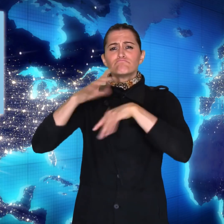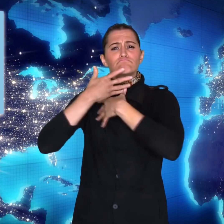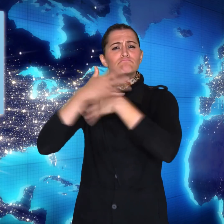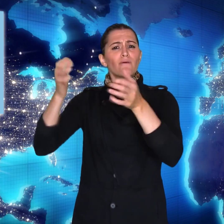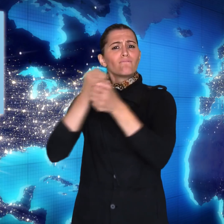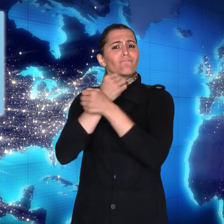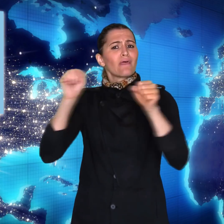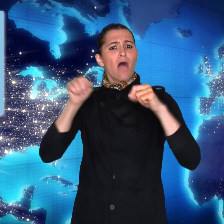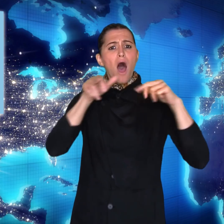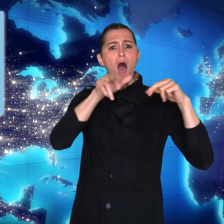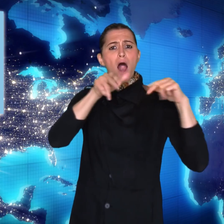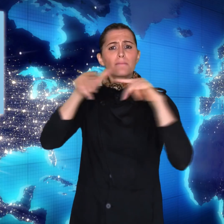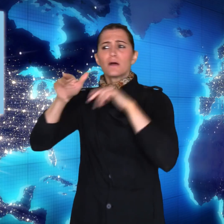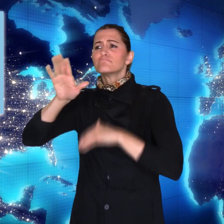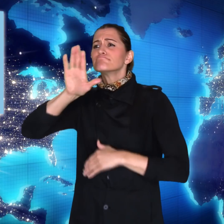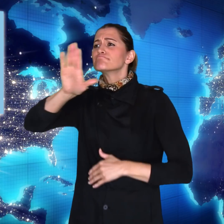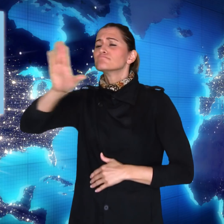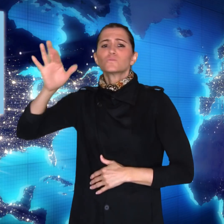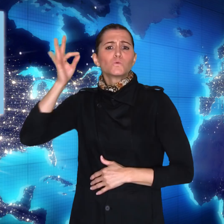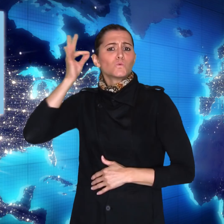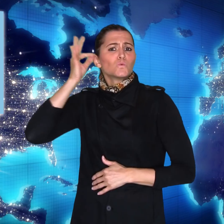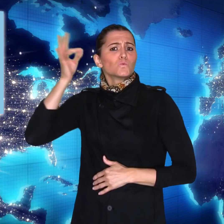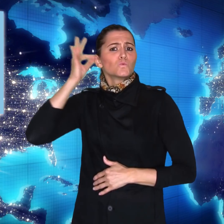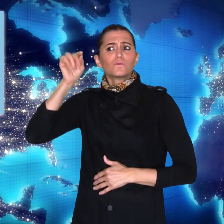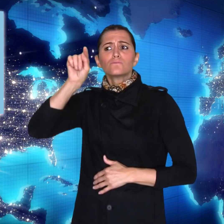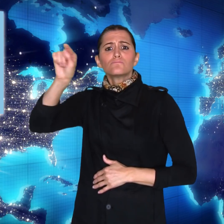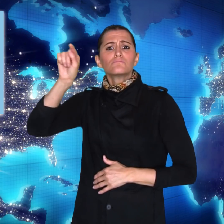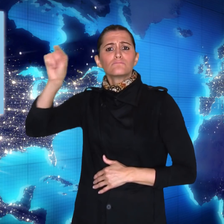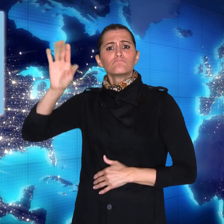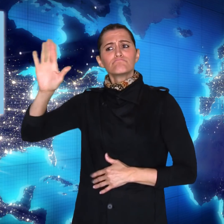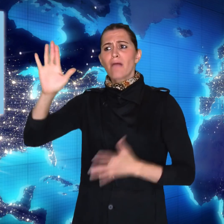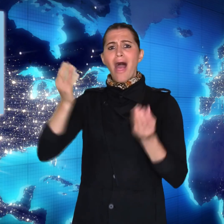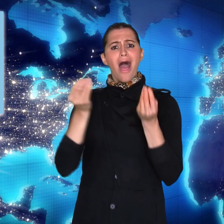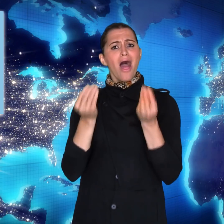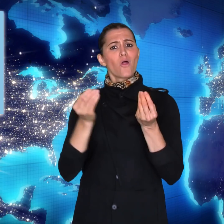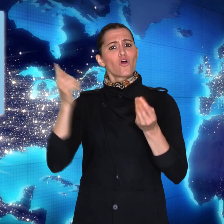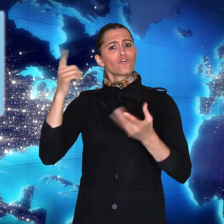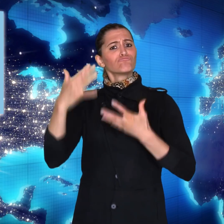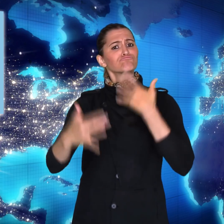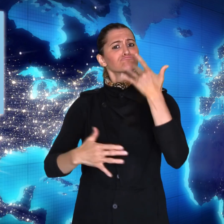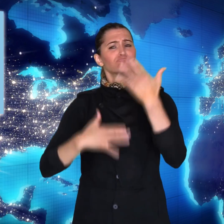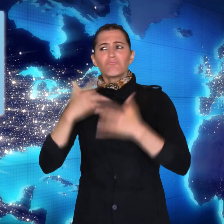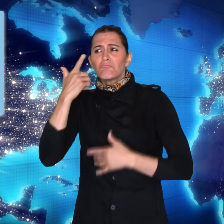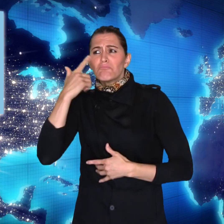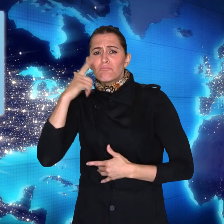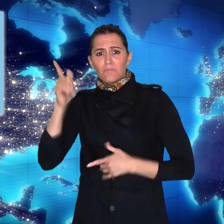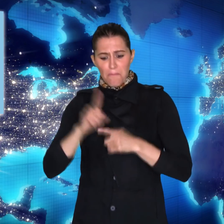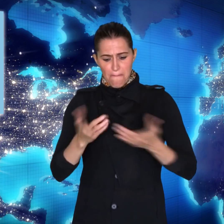hearing deficits had different